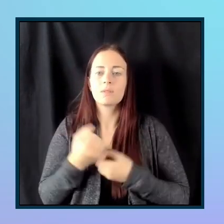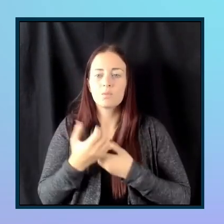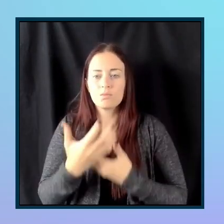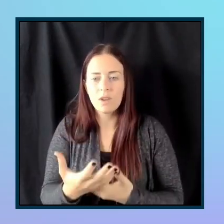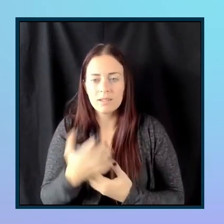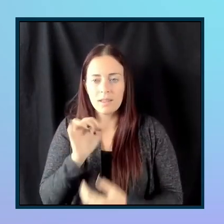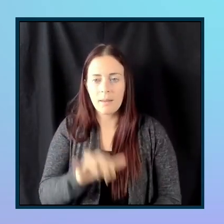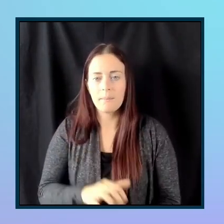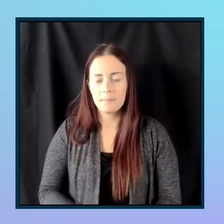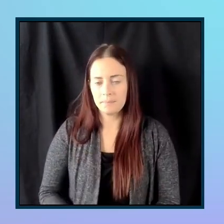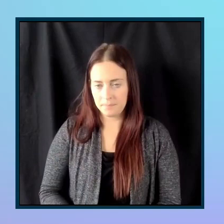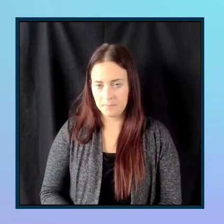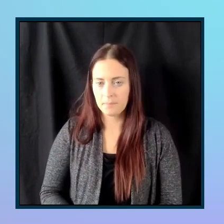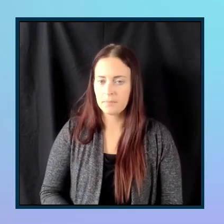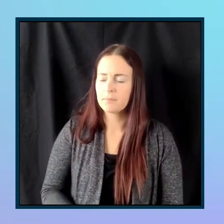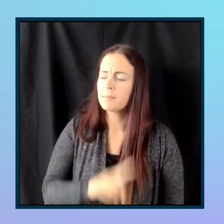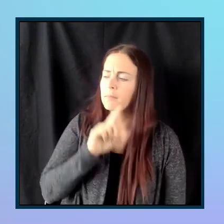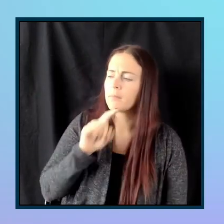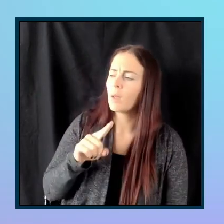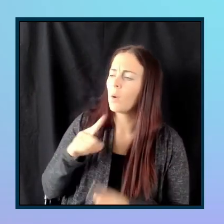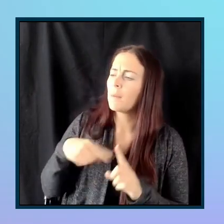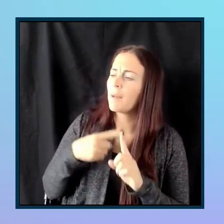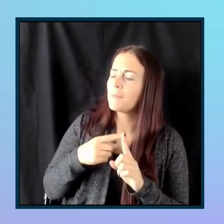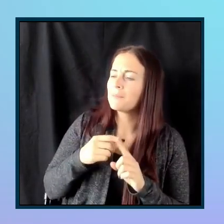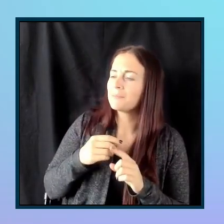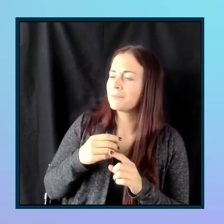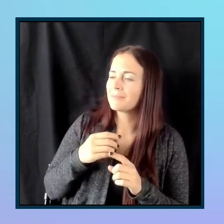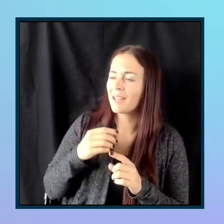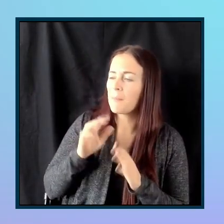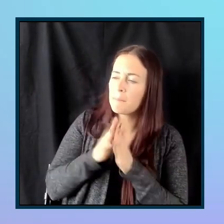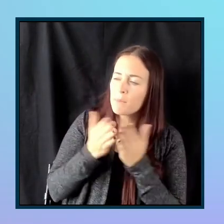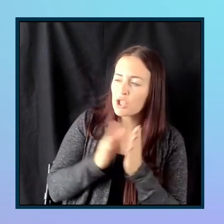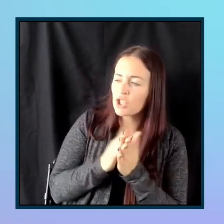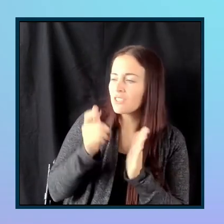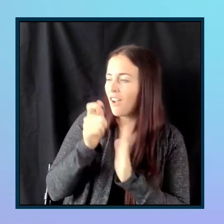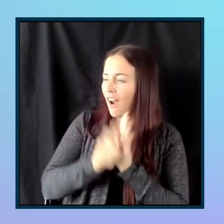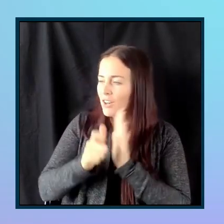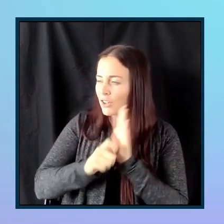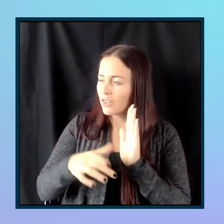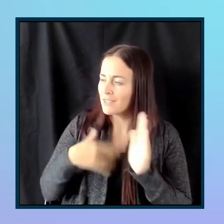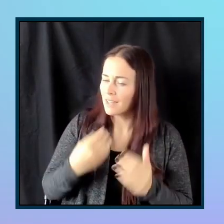What about influential books or articles you've read through the years? Do you have any recommendations for that?